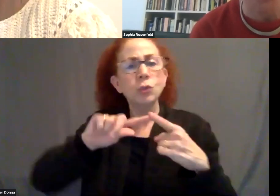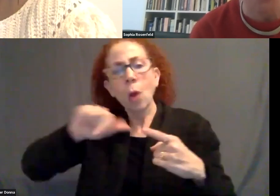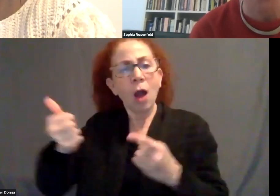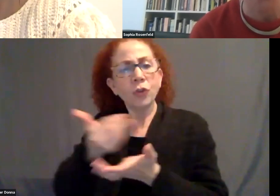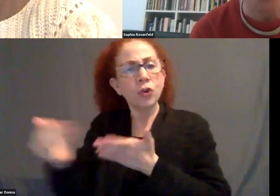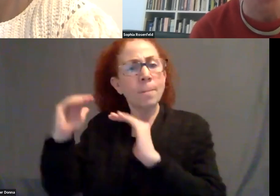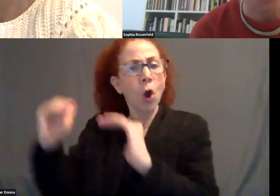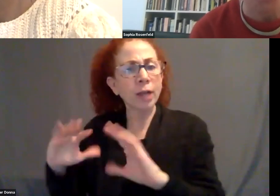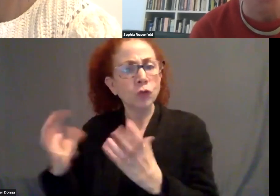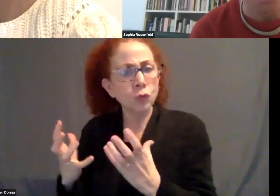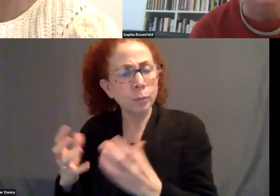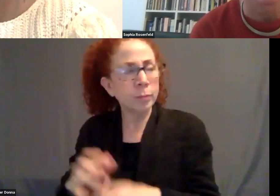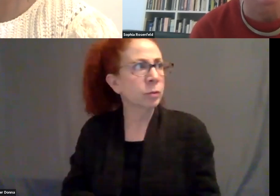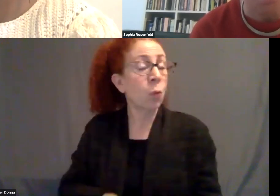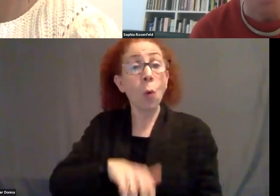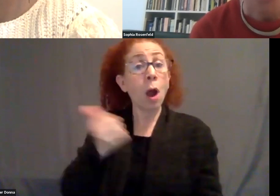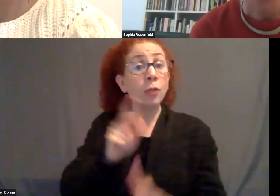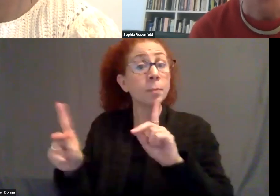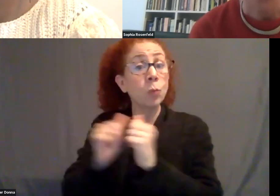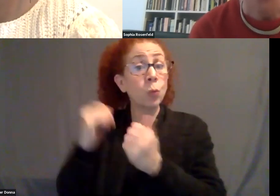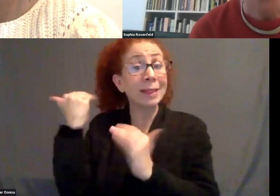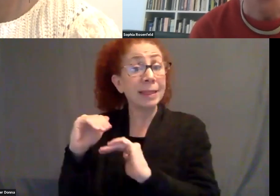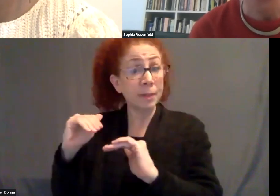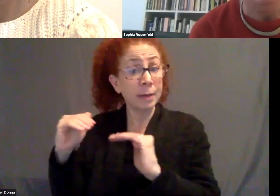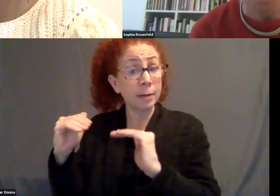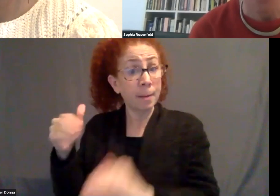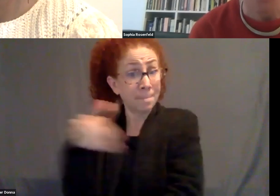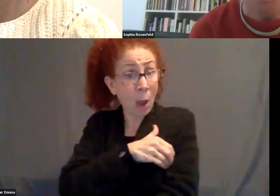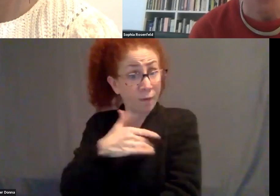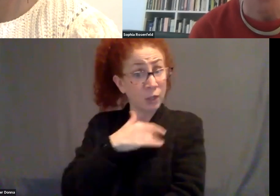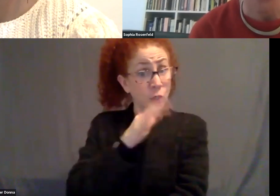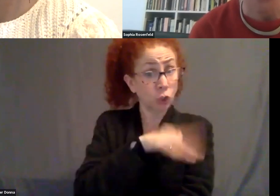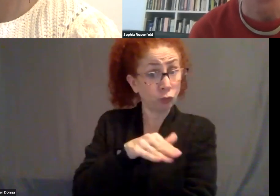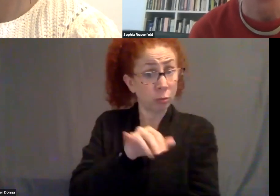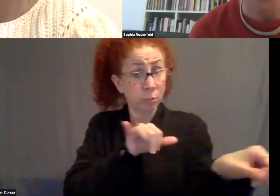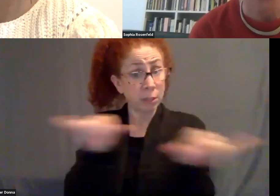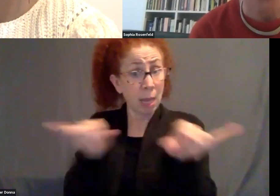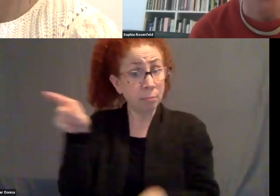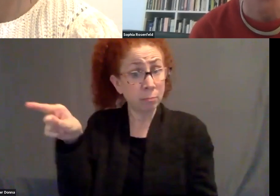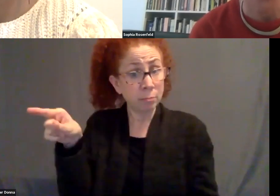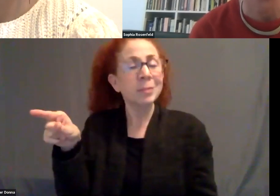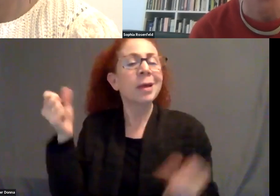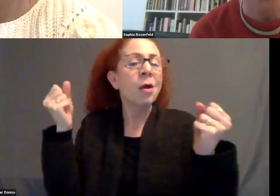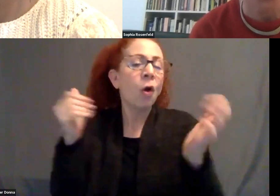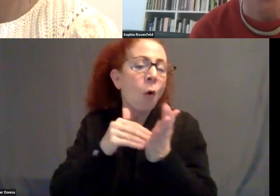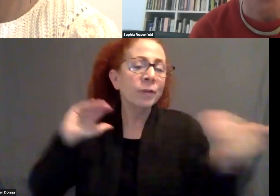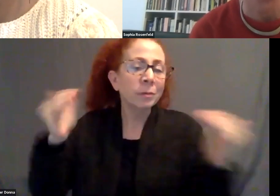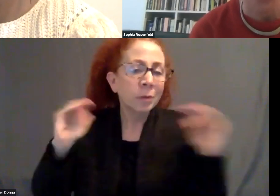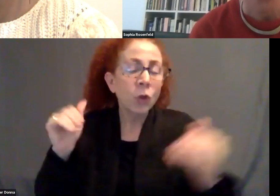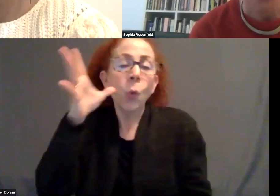or other people with limited power? People often make analogies between women's history, for instance, and the history of children